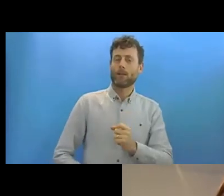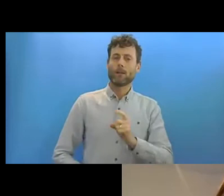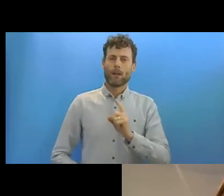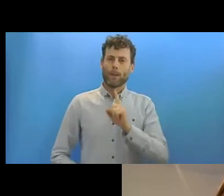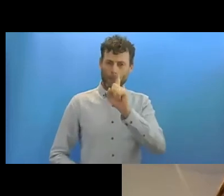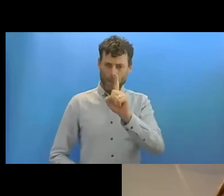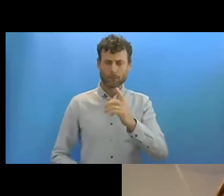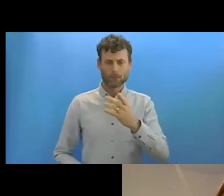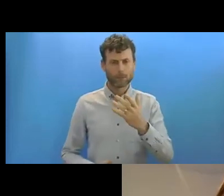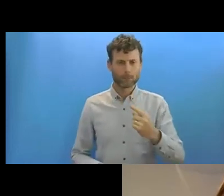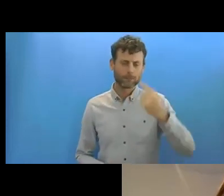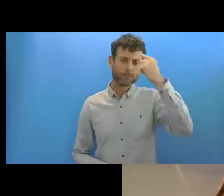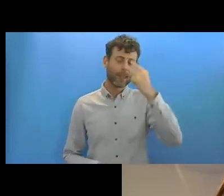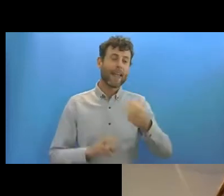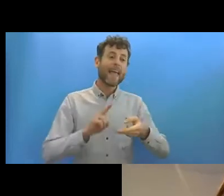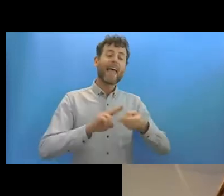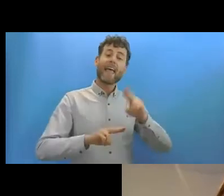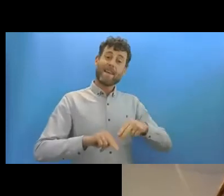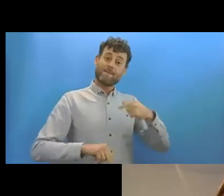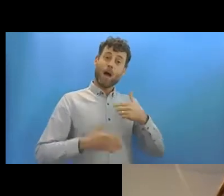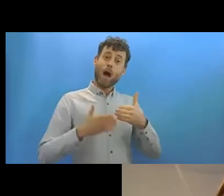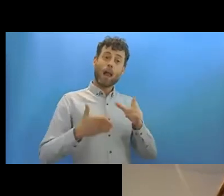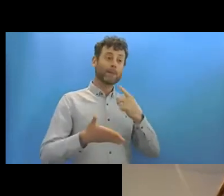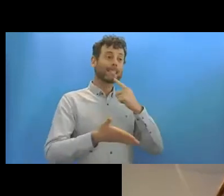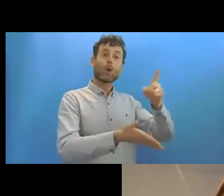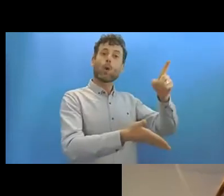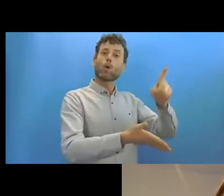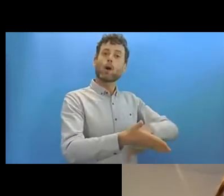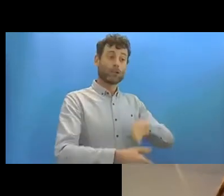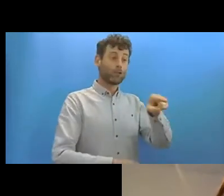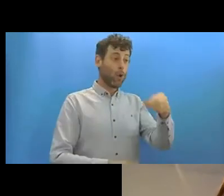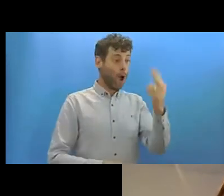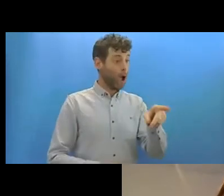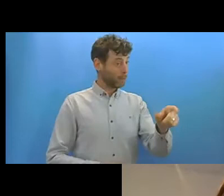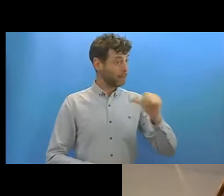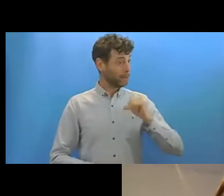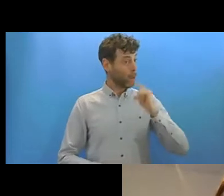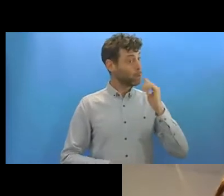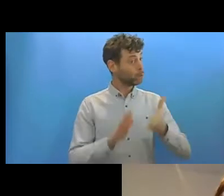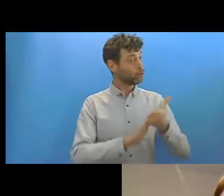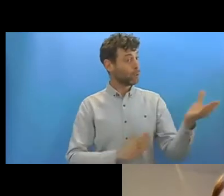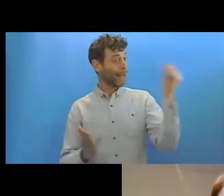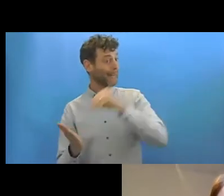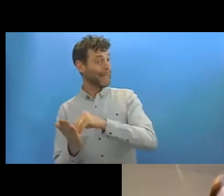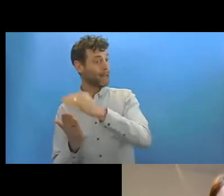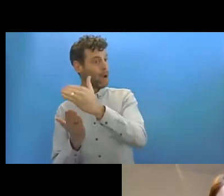But we have to make it really clear that we don't actually - it's not an automatic given that a work that is commissioned by Unlimited will be part of an Unlimited Festival. There